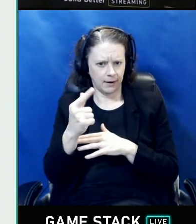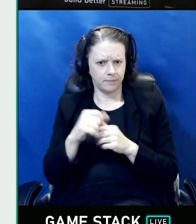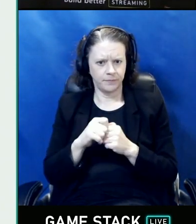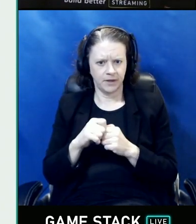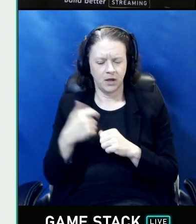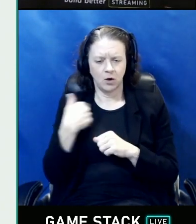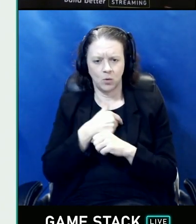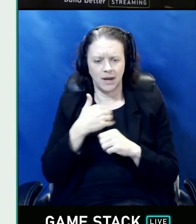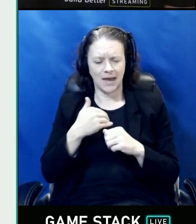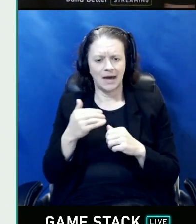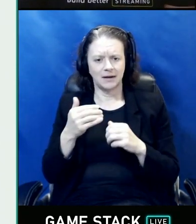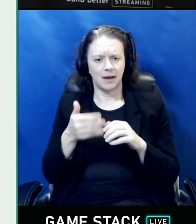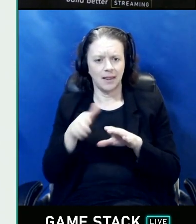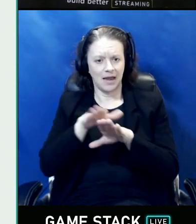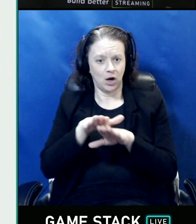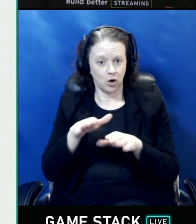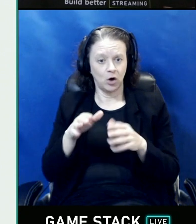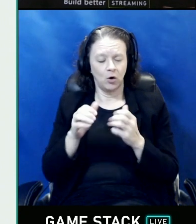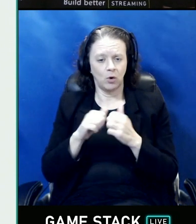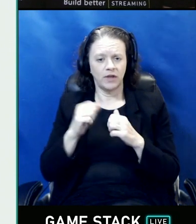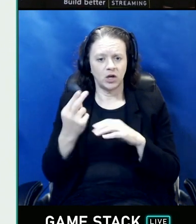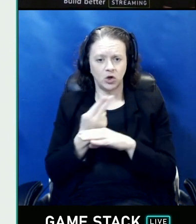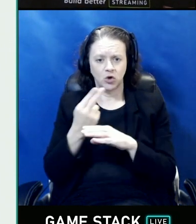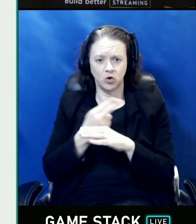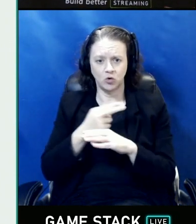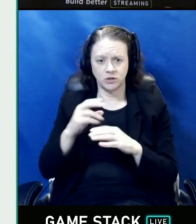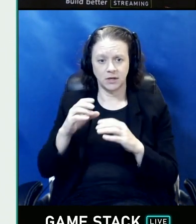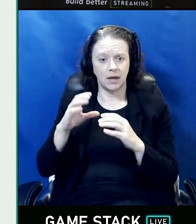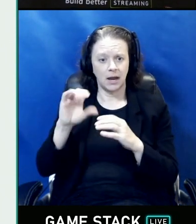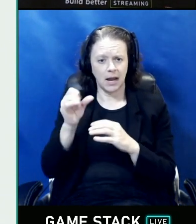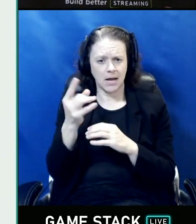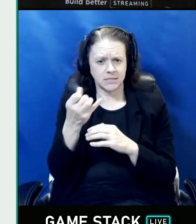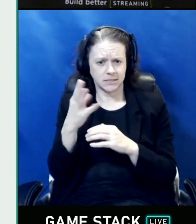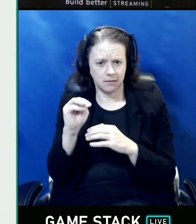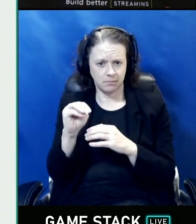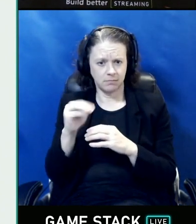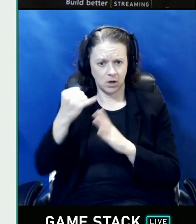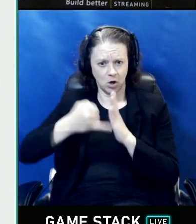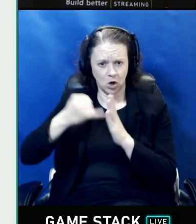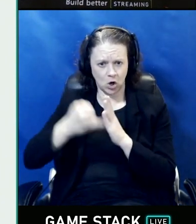art assets instead of picking from the set of pre-built Touch Adaptation Kit icons.